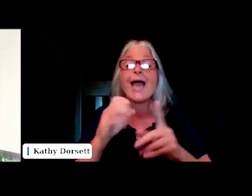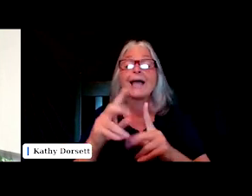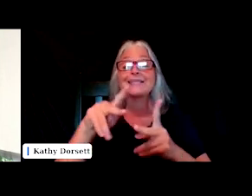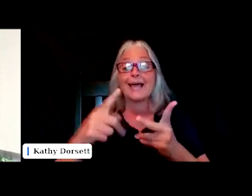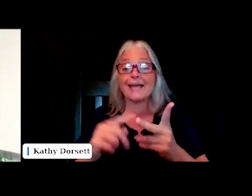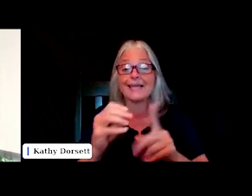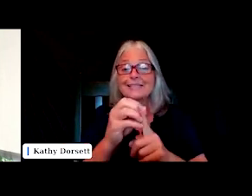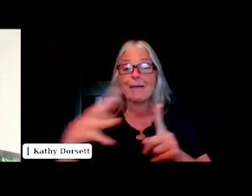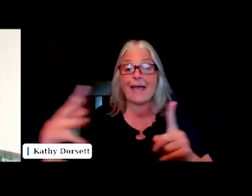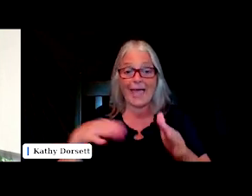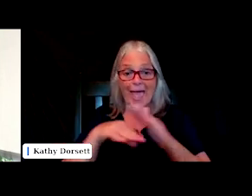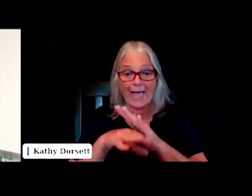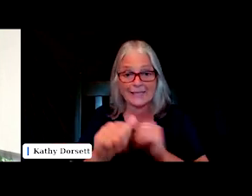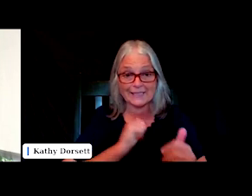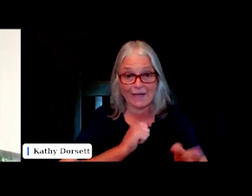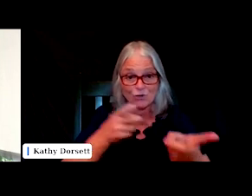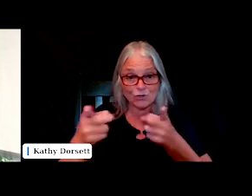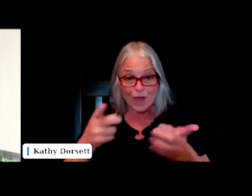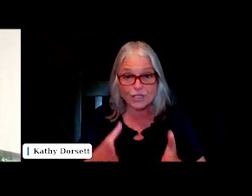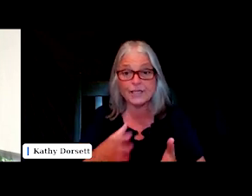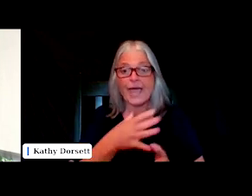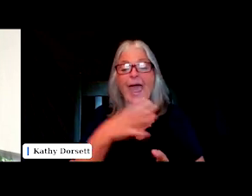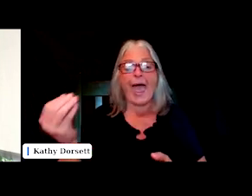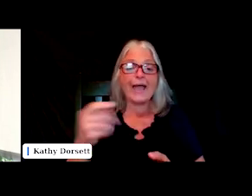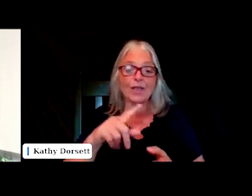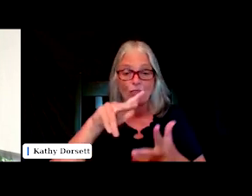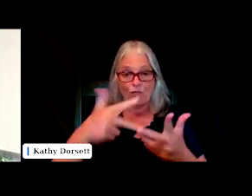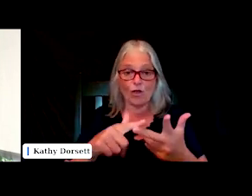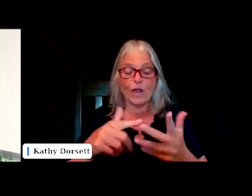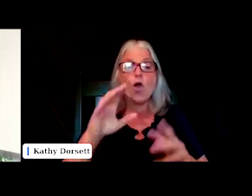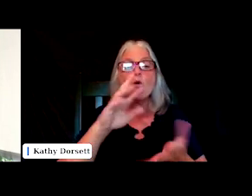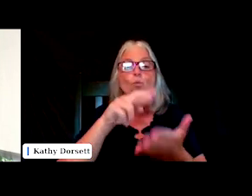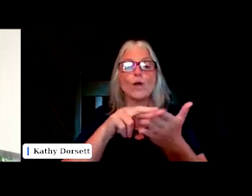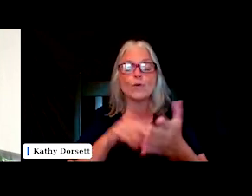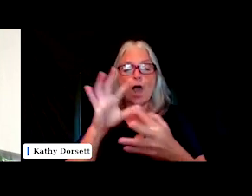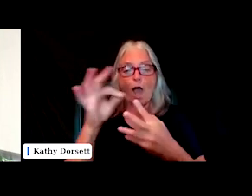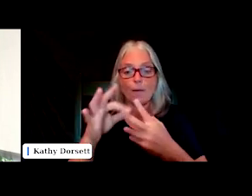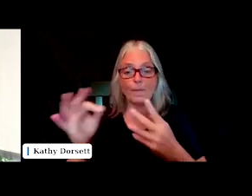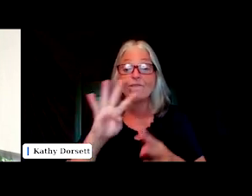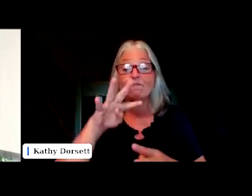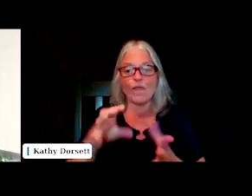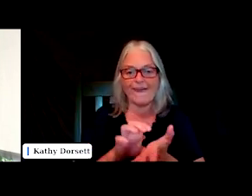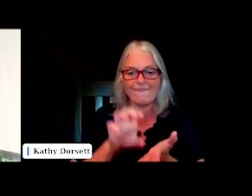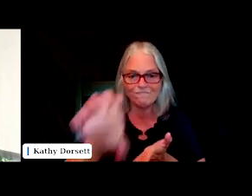Self direction, 3, rd matching service, registry, options. And 4, th investing in research and evaluation.